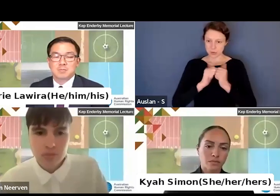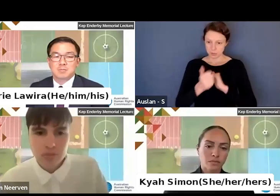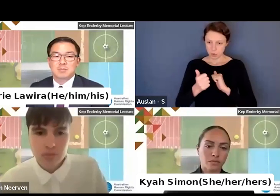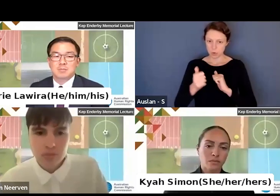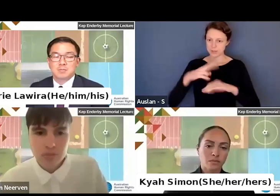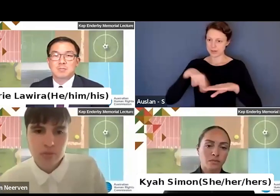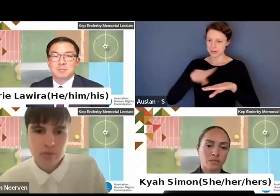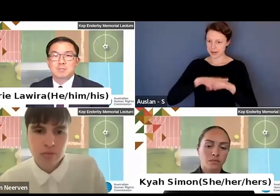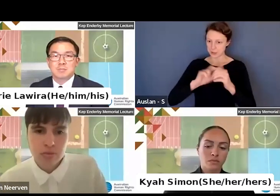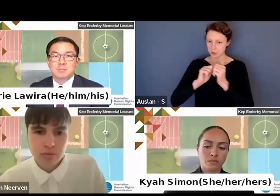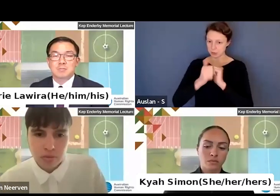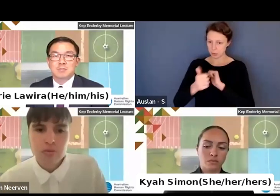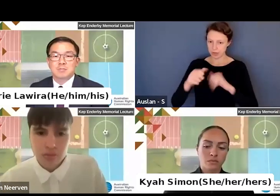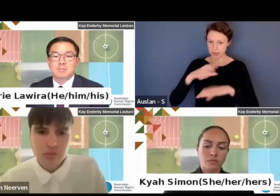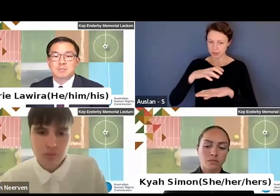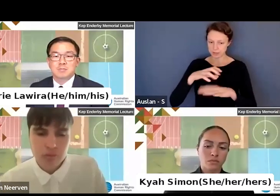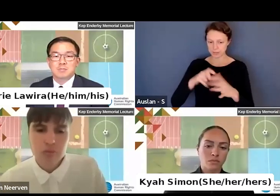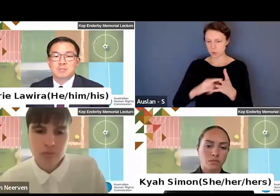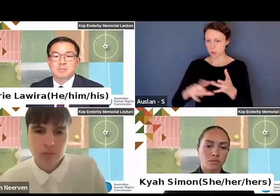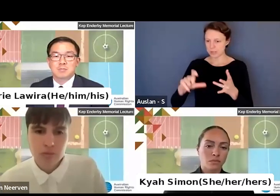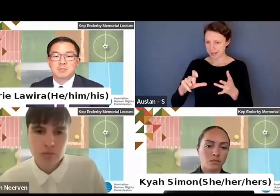could provide quite a bit of leadership along the lines that Ellen described